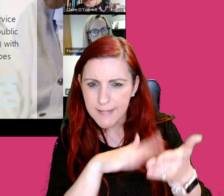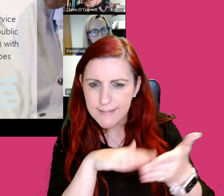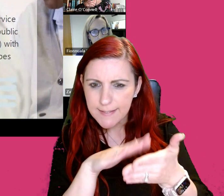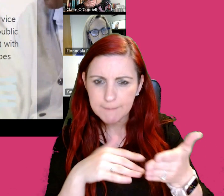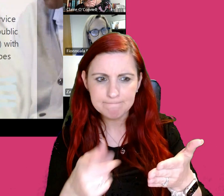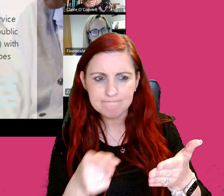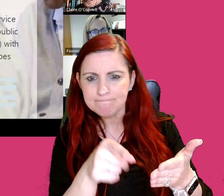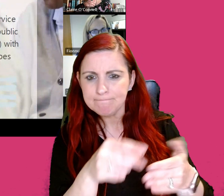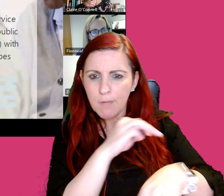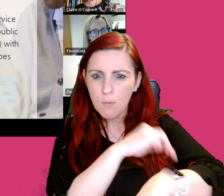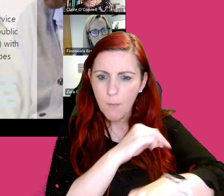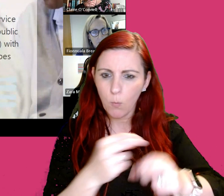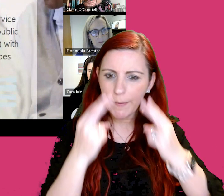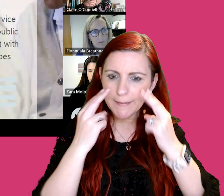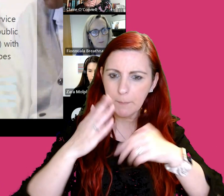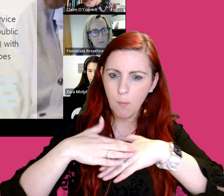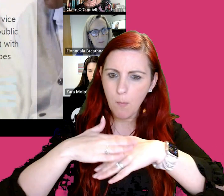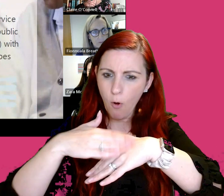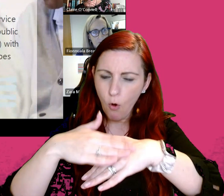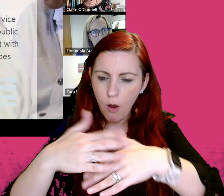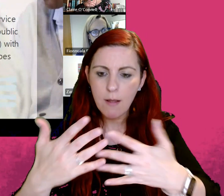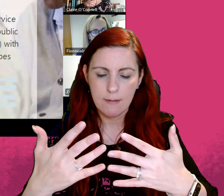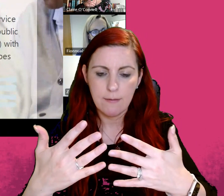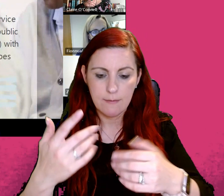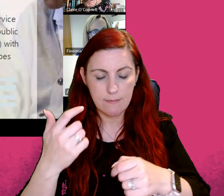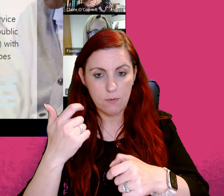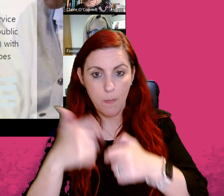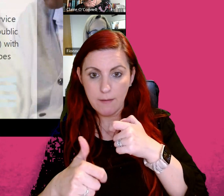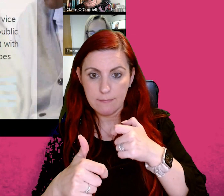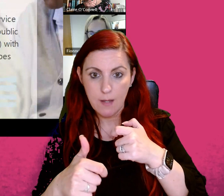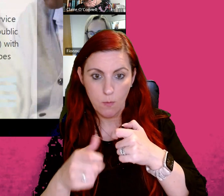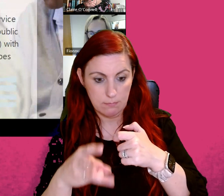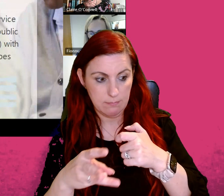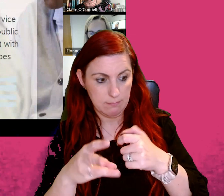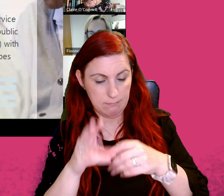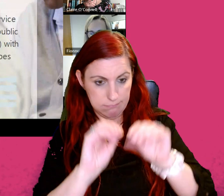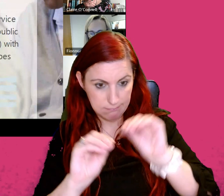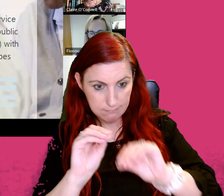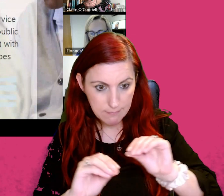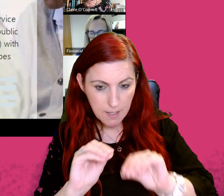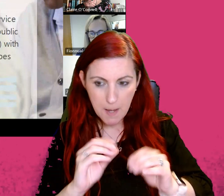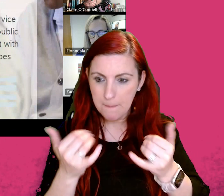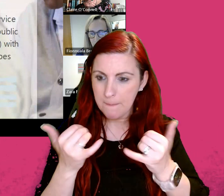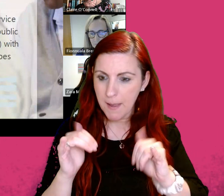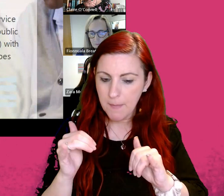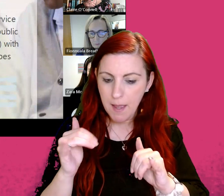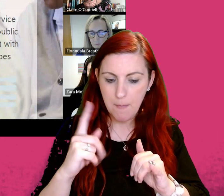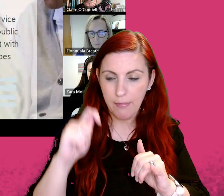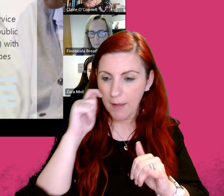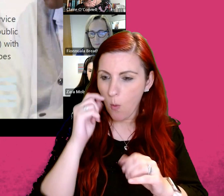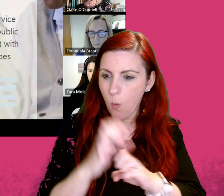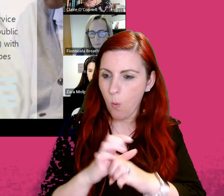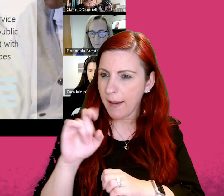maybe we need to focus on this or maybe slightly better because I practiced as pharmacist as well maybe I might have seen something clinically of interest and said look I think there's something